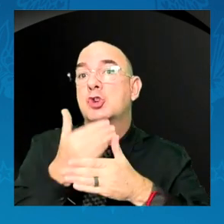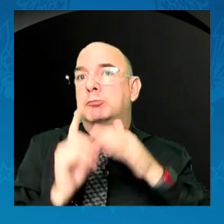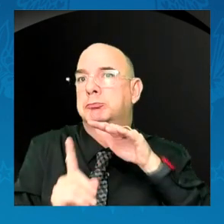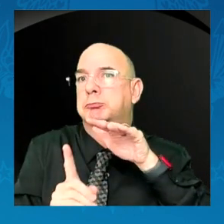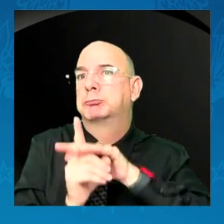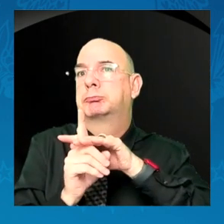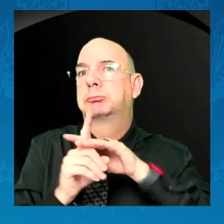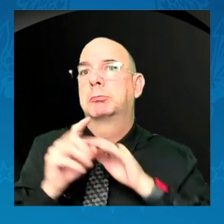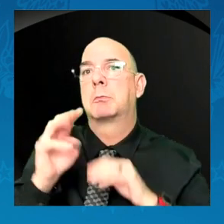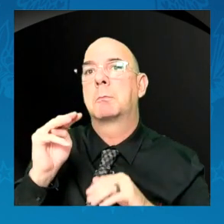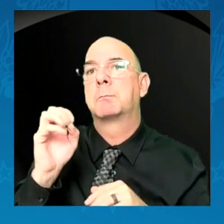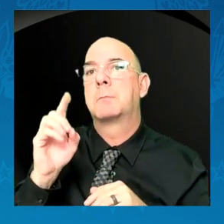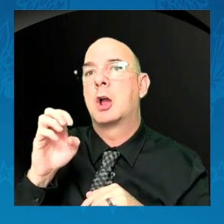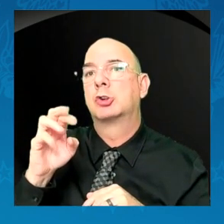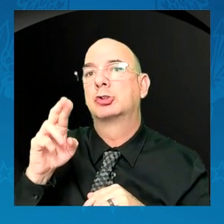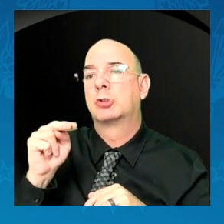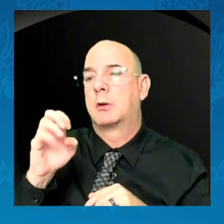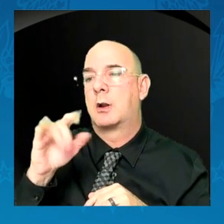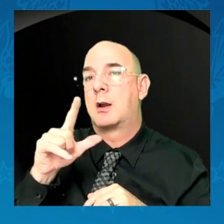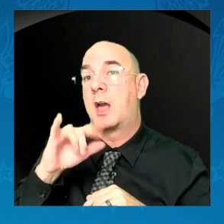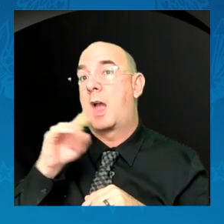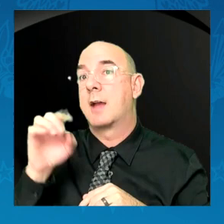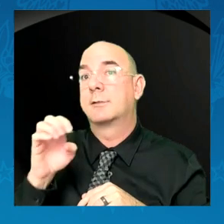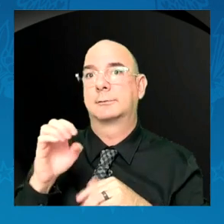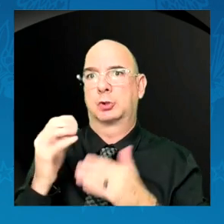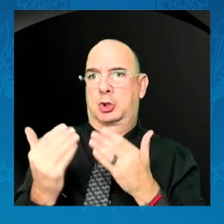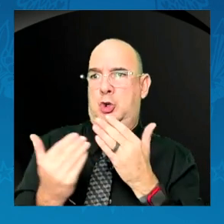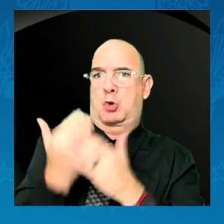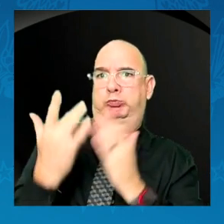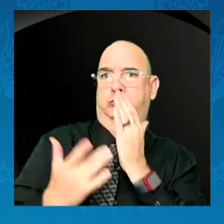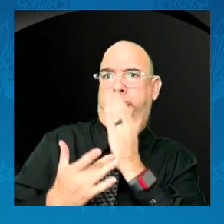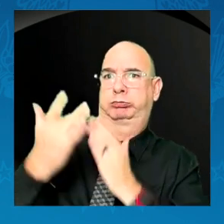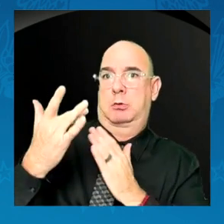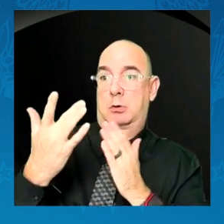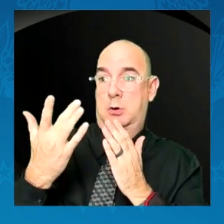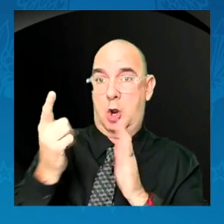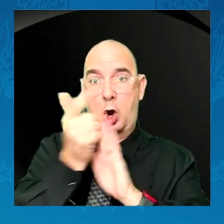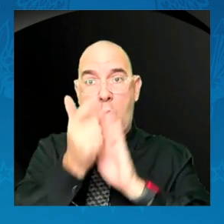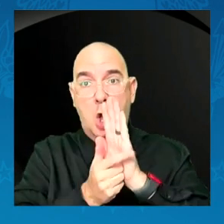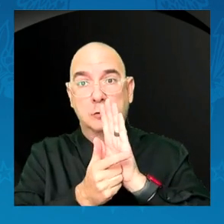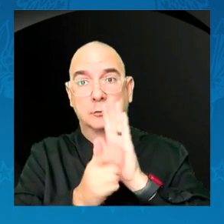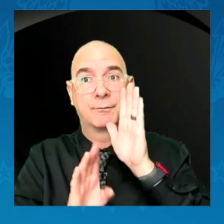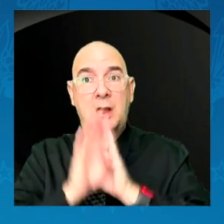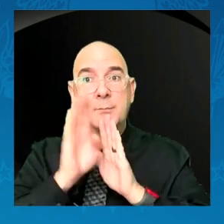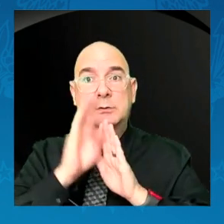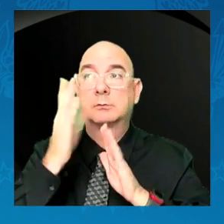in a way that we can develop a skilled space workforce to do a number of things,